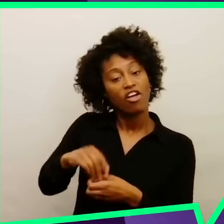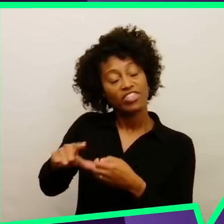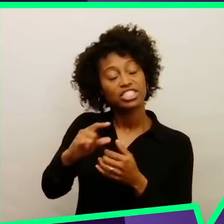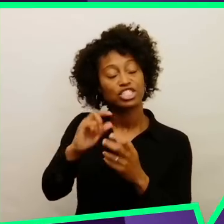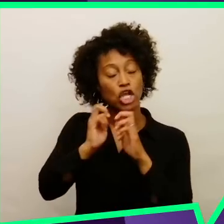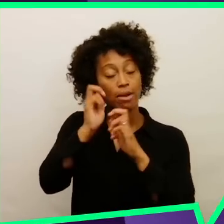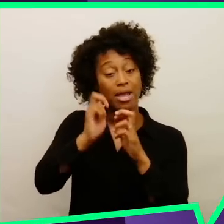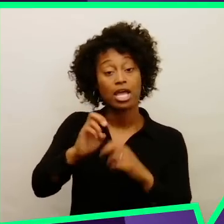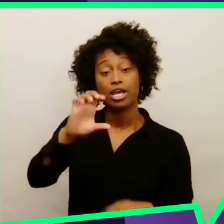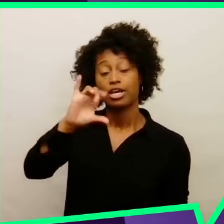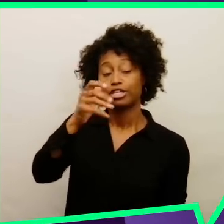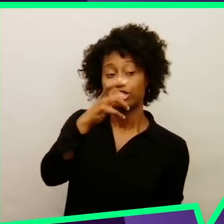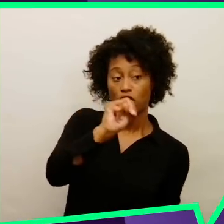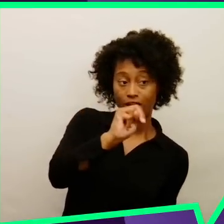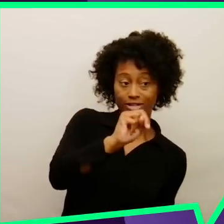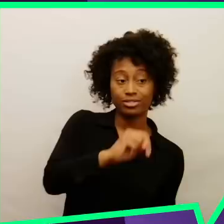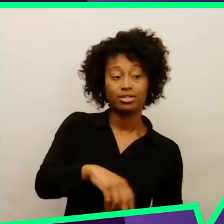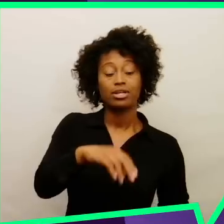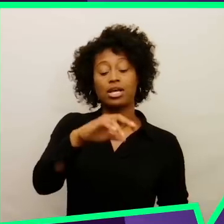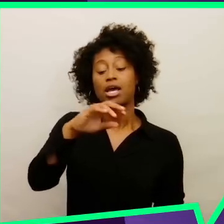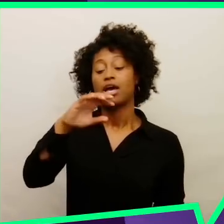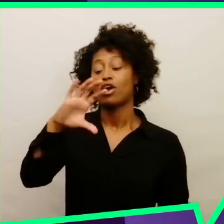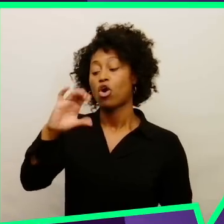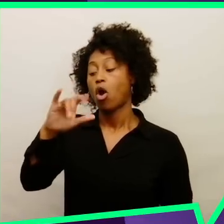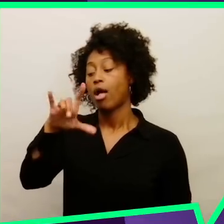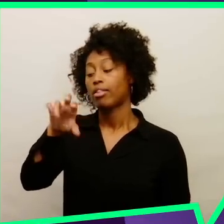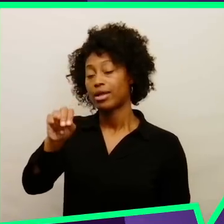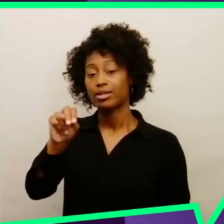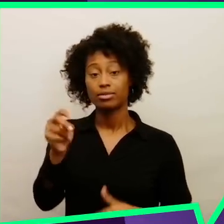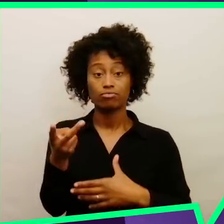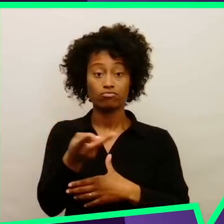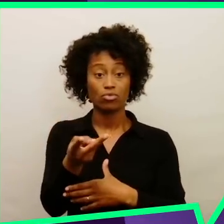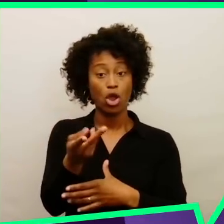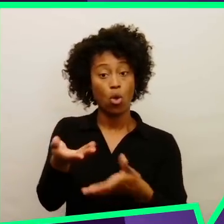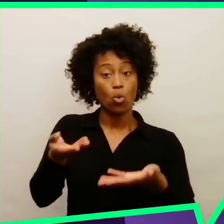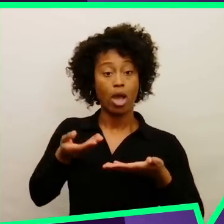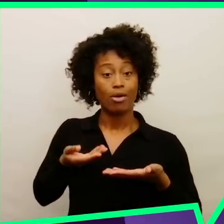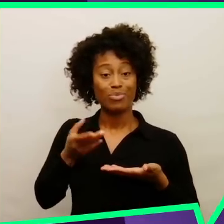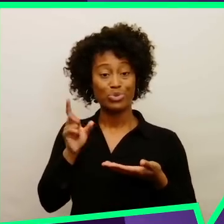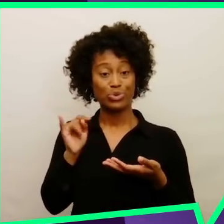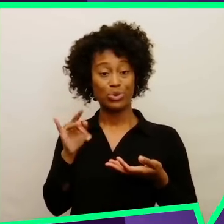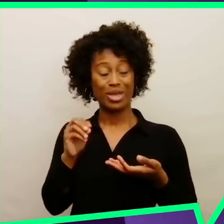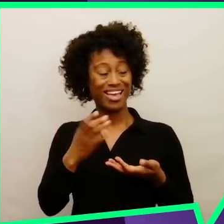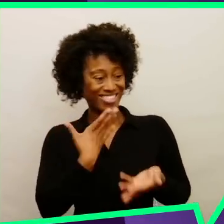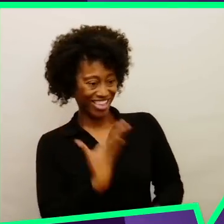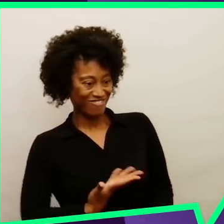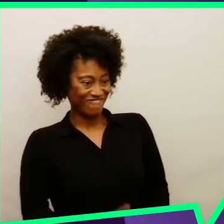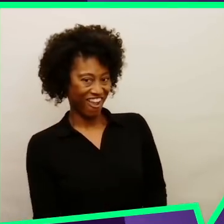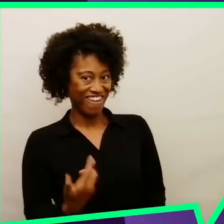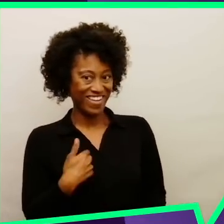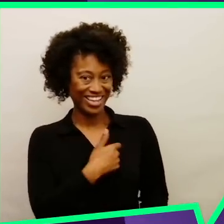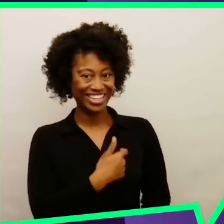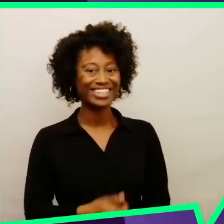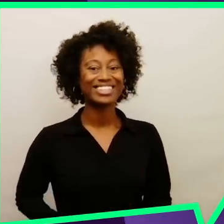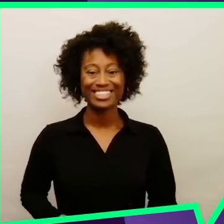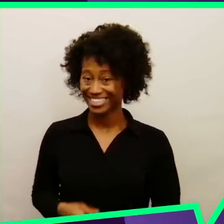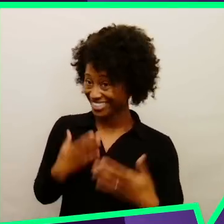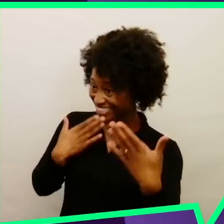Jon, Colin, welcome to the studio. Thanks for having us. Thanks.